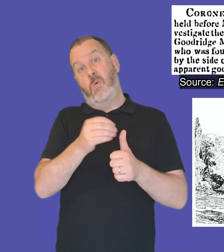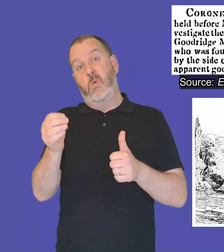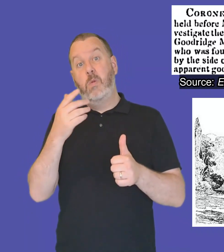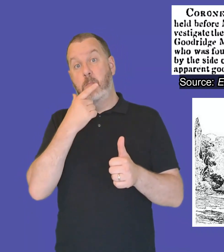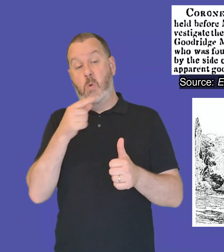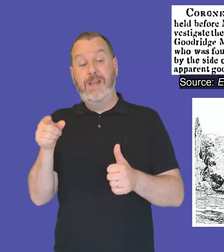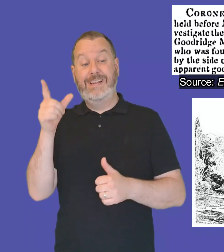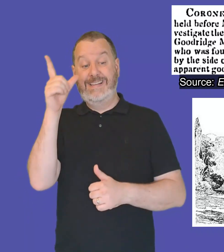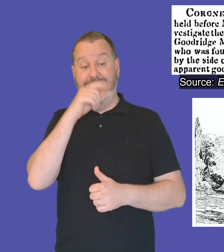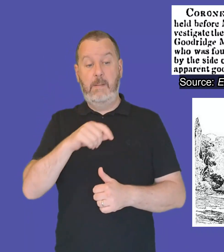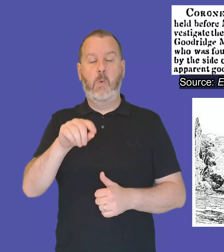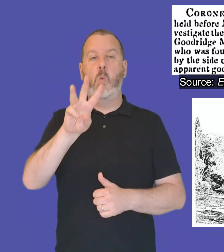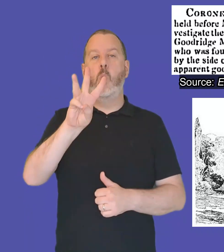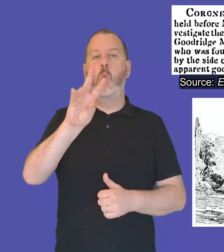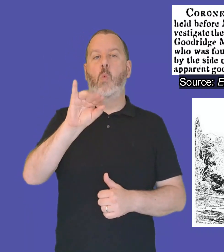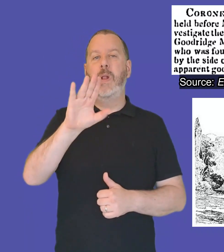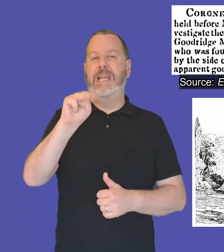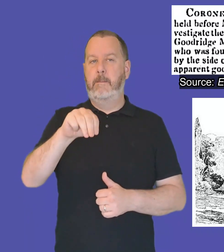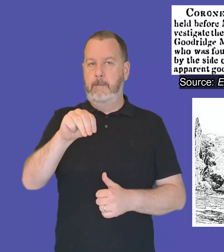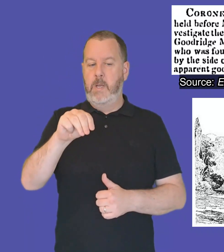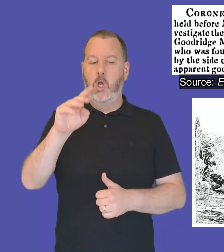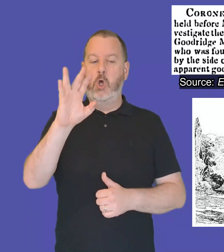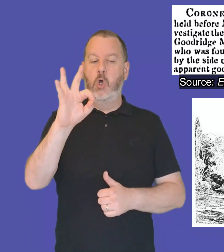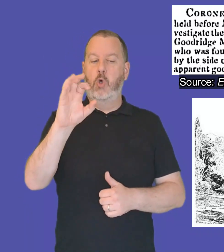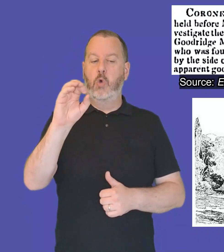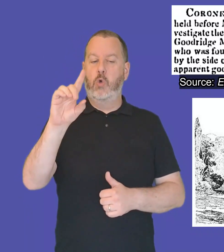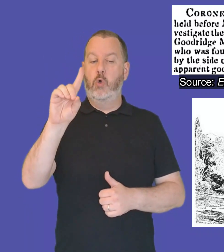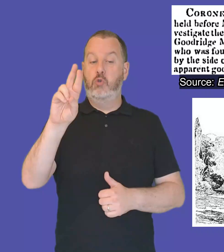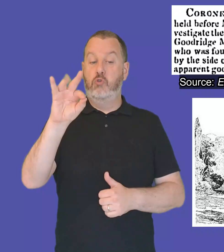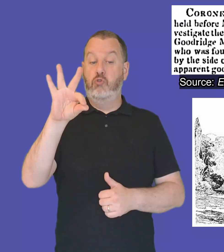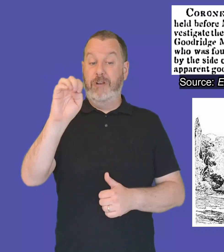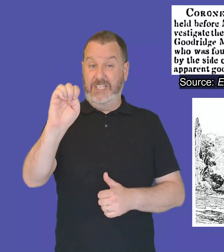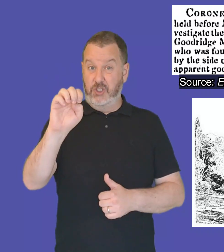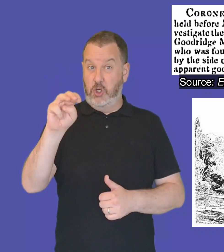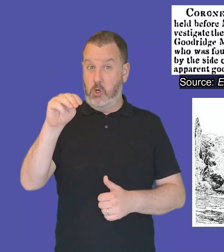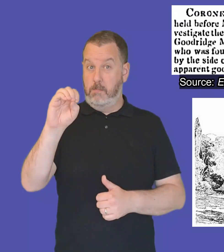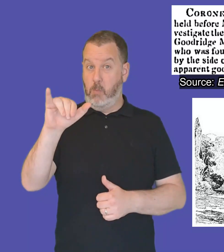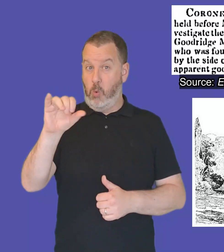a fellow pupil and friend of his - William Goodridge Moysey -